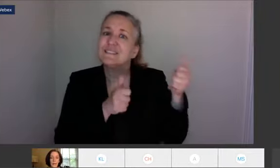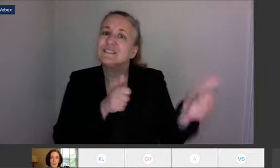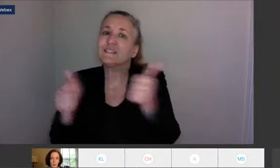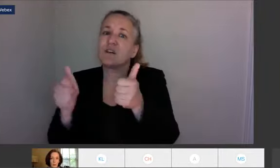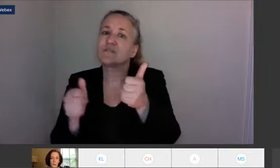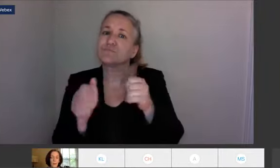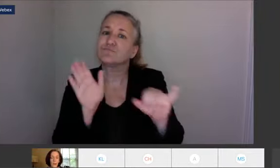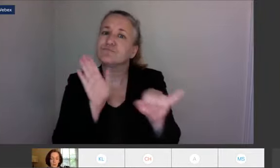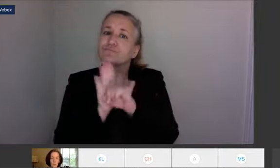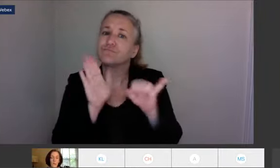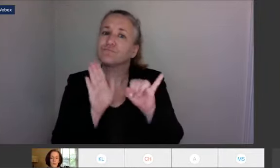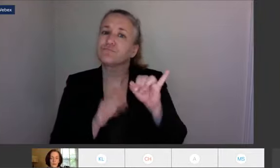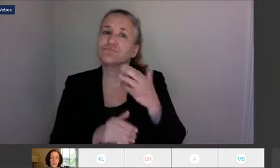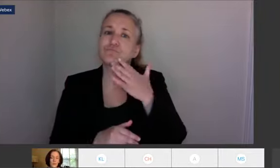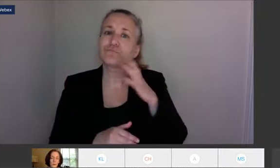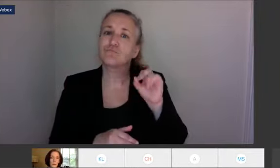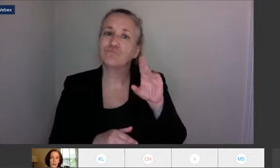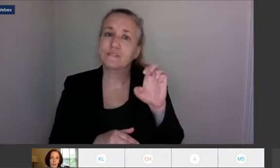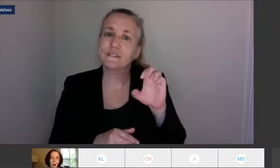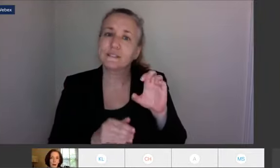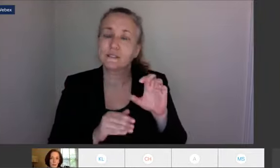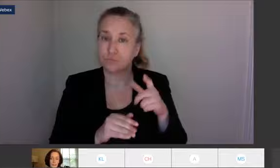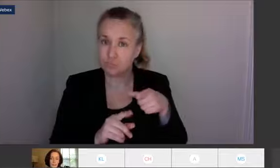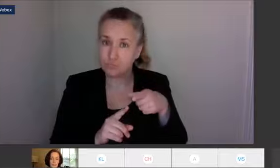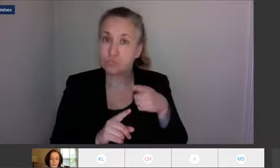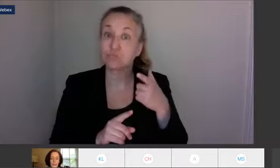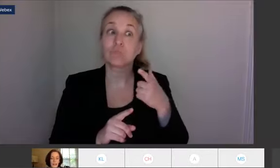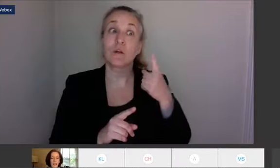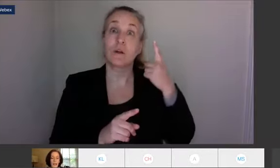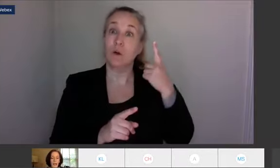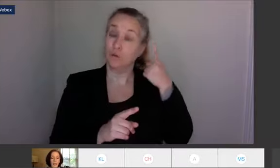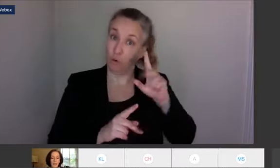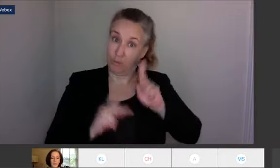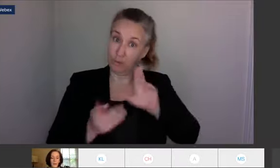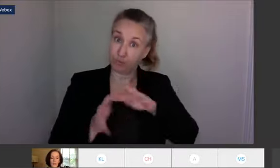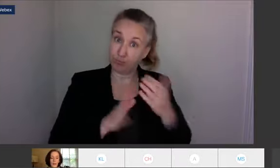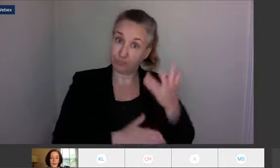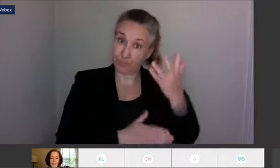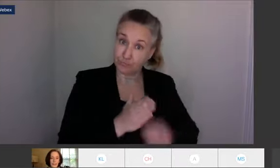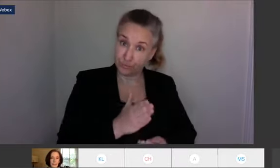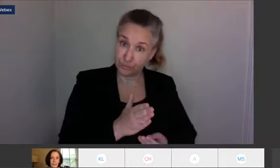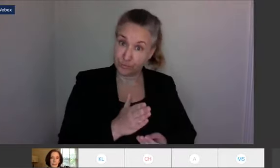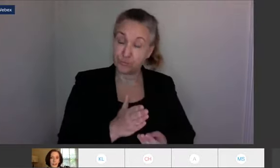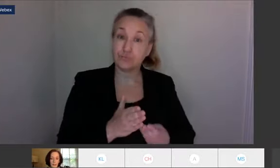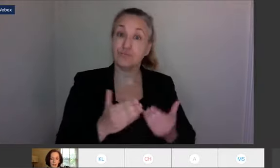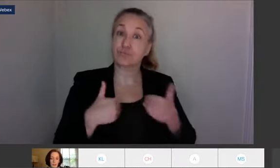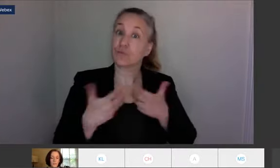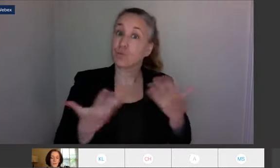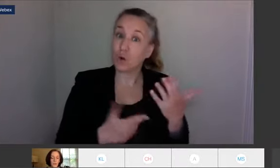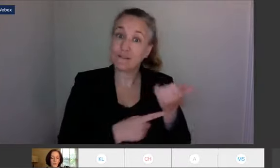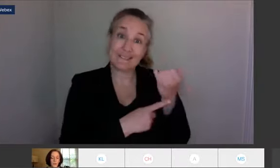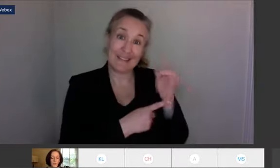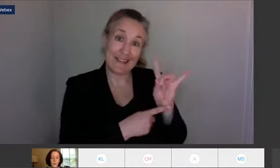among those individuals that have are deceased and we have 18 Asian three